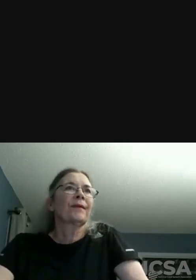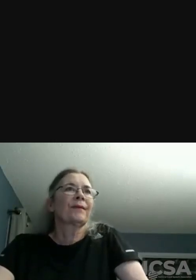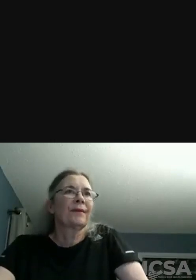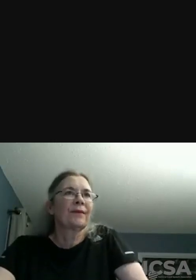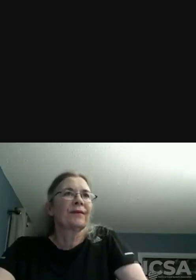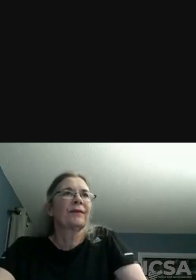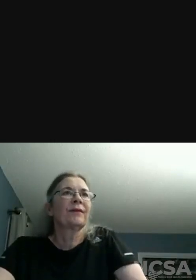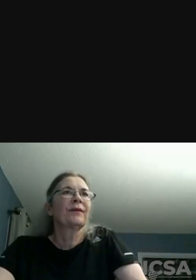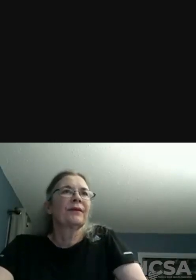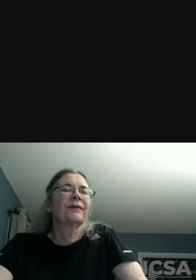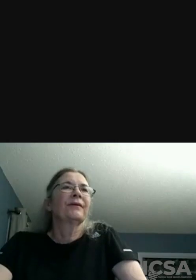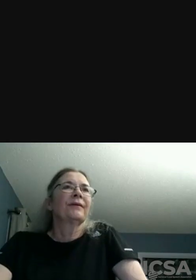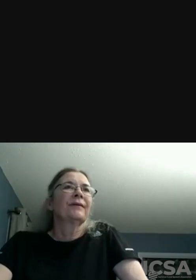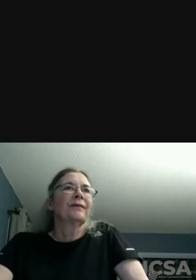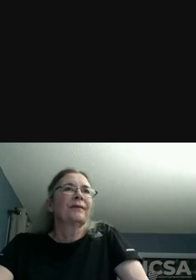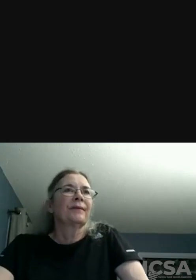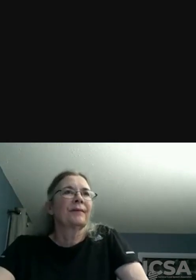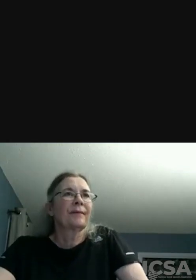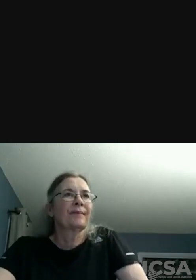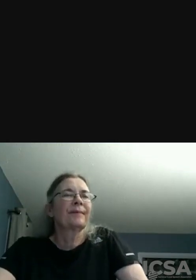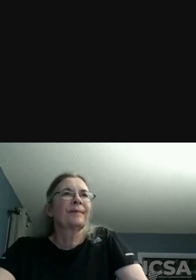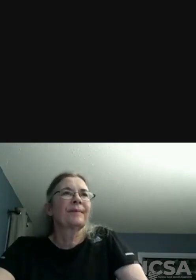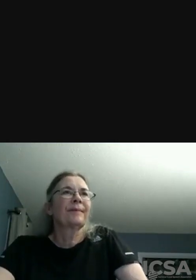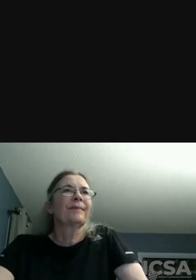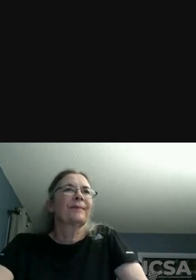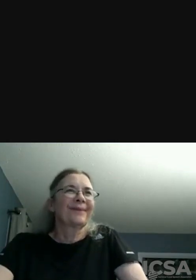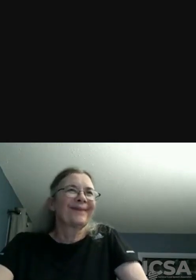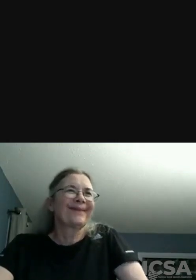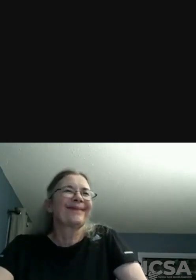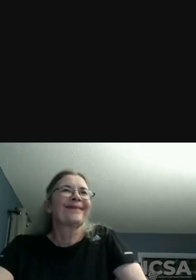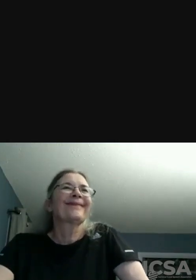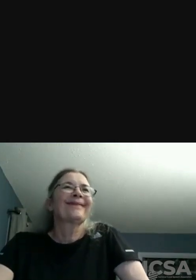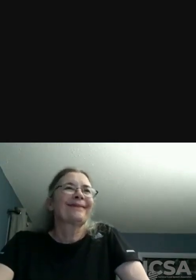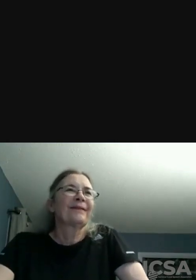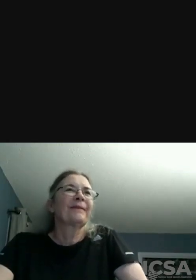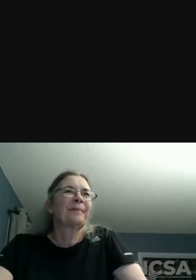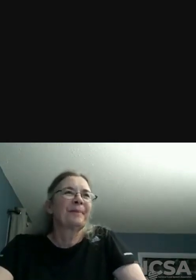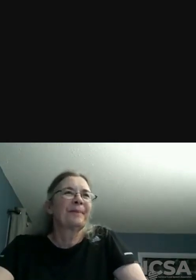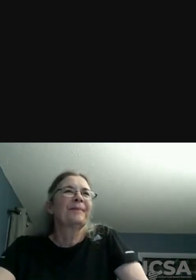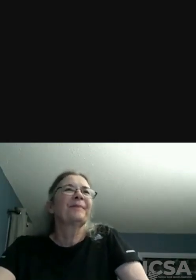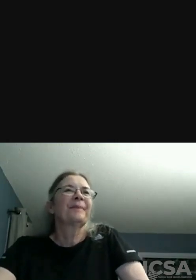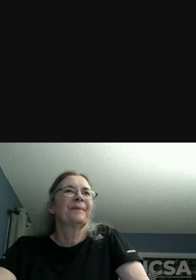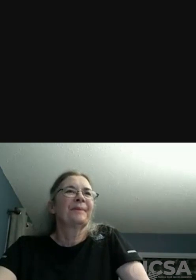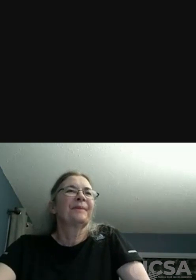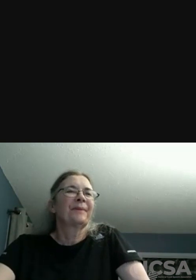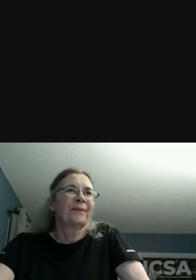Cued Speech transliterator on his laptop for all of these classes. Dr. Berlin from New Orleans